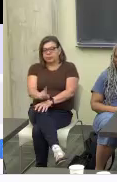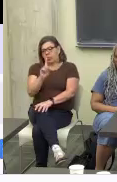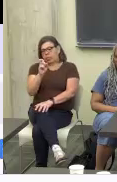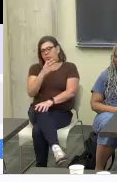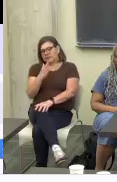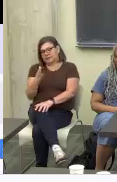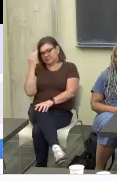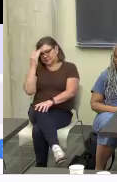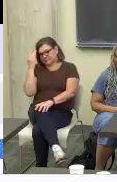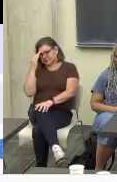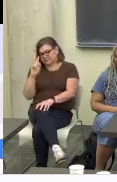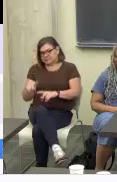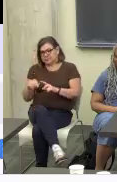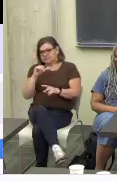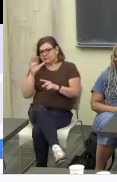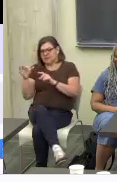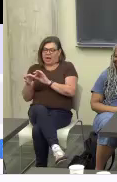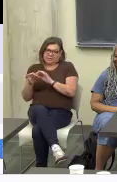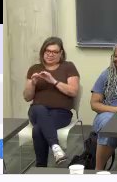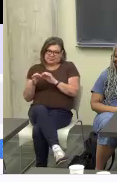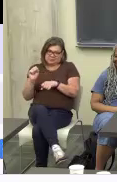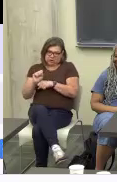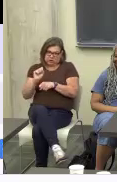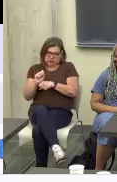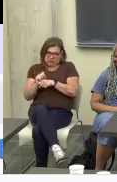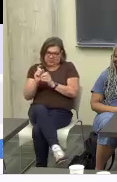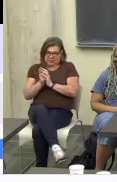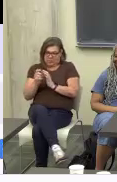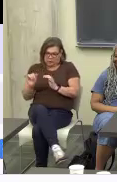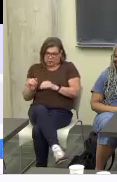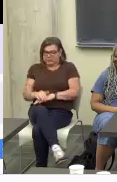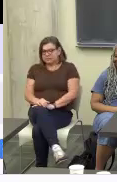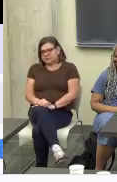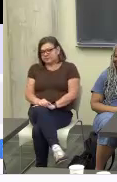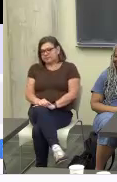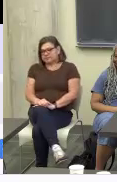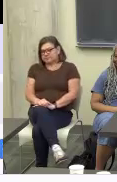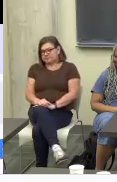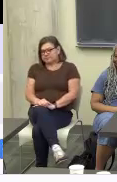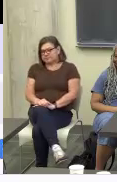is Also being unaffiliated at the moment. Is that, you know. A lot of these kind of